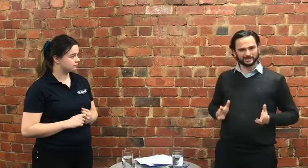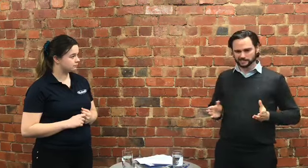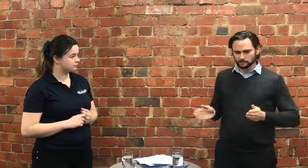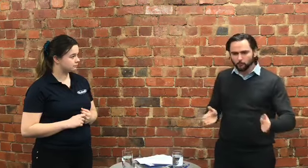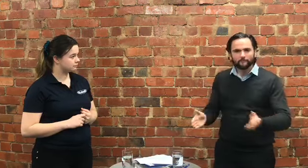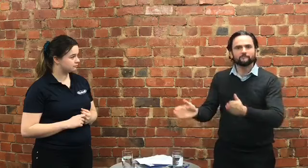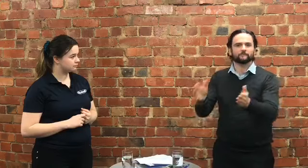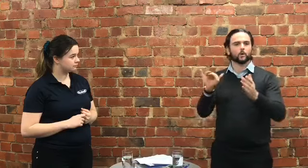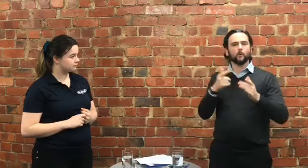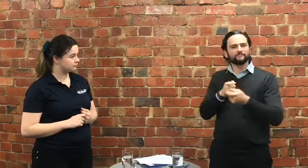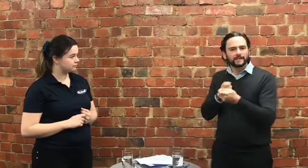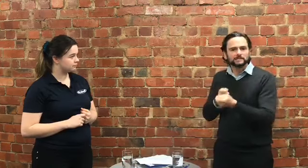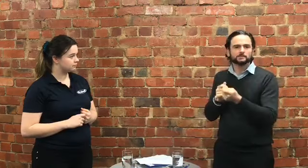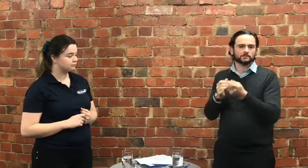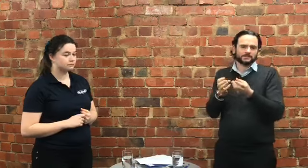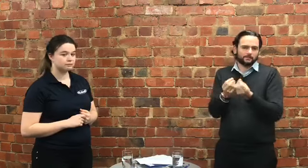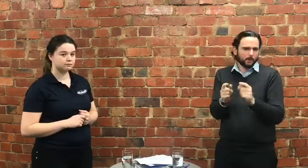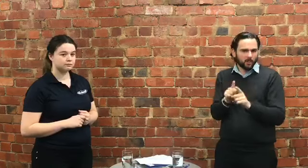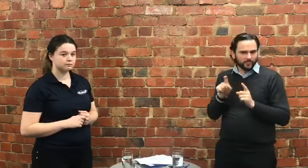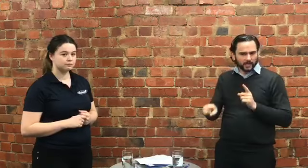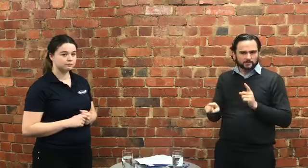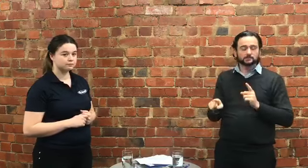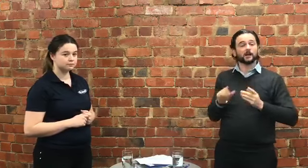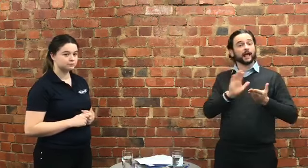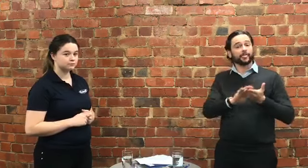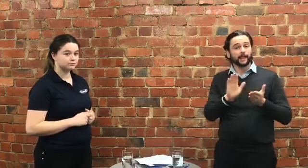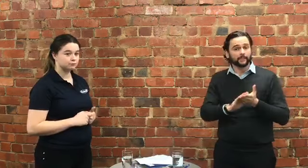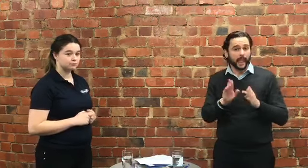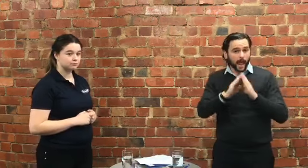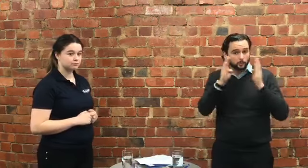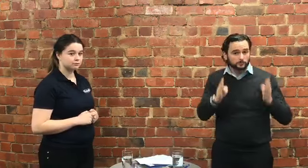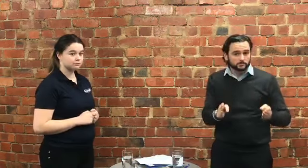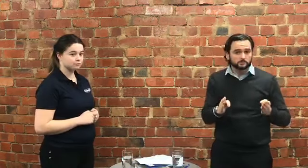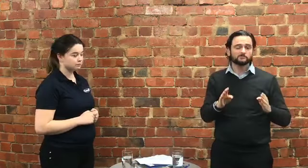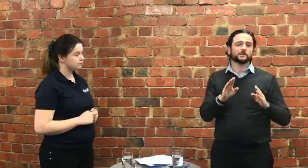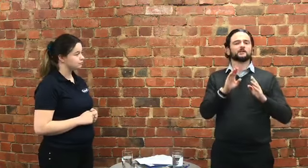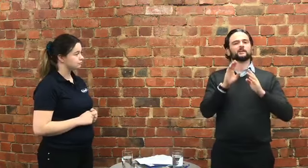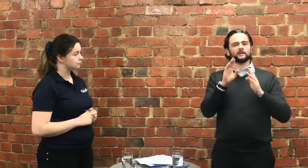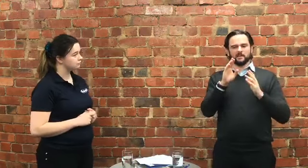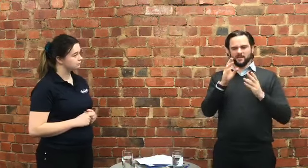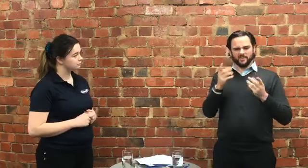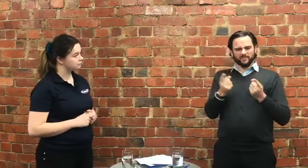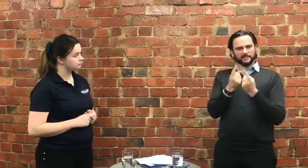so helping with movement, with feeding, for instance, cleaning the house,